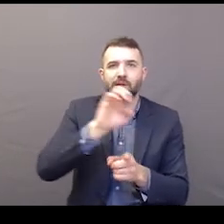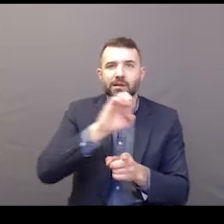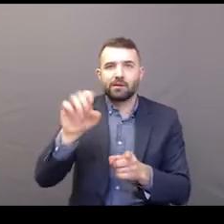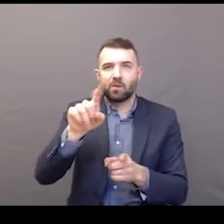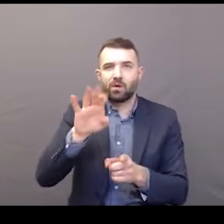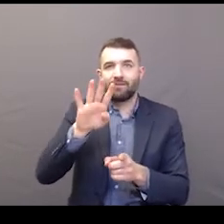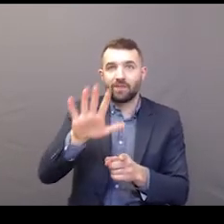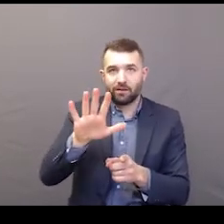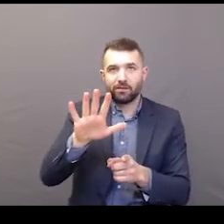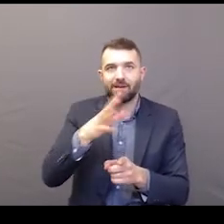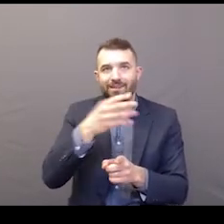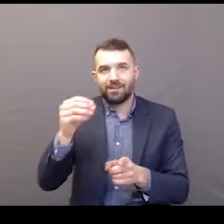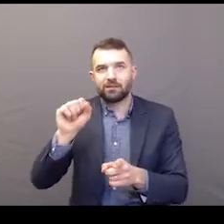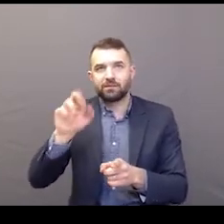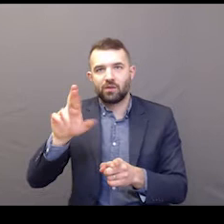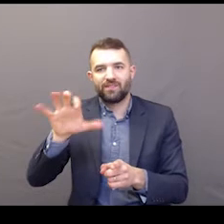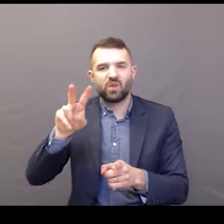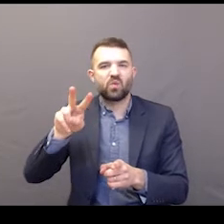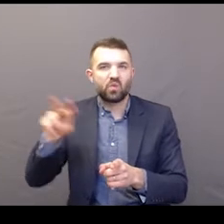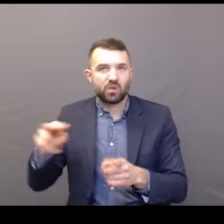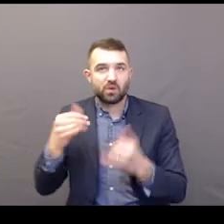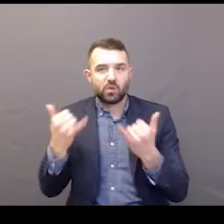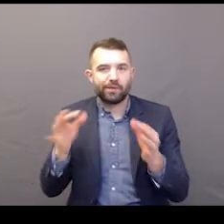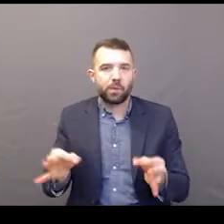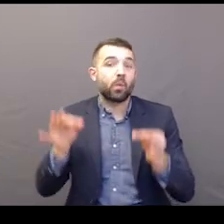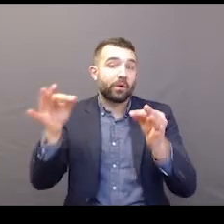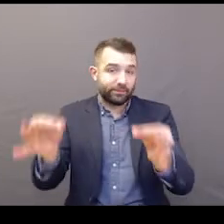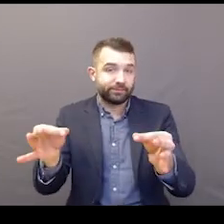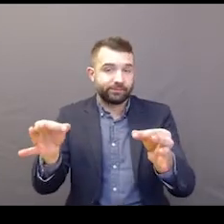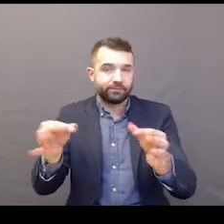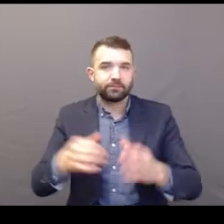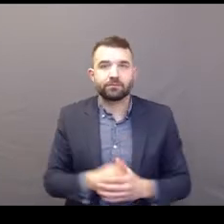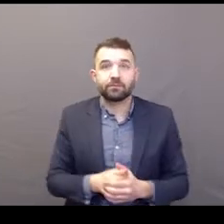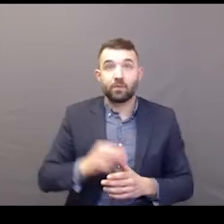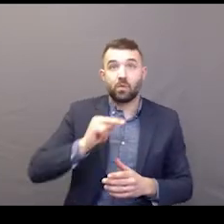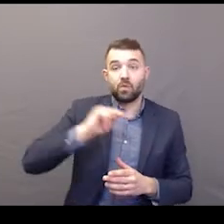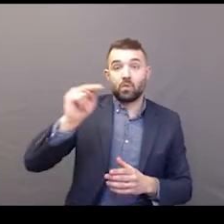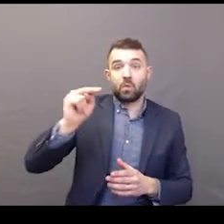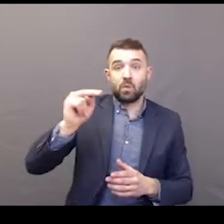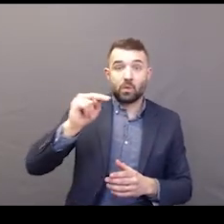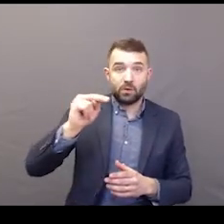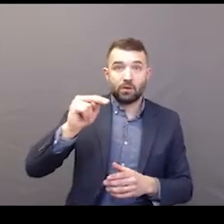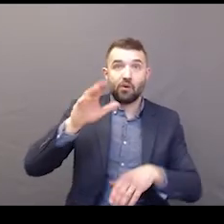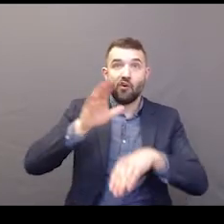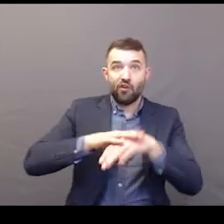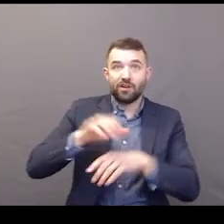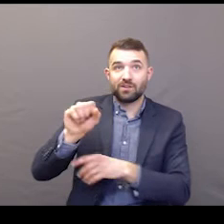SR 522, with the east or northbound station located on SR 522 near the